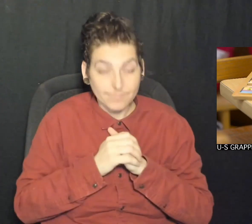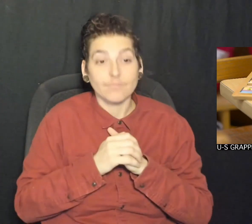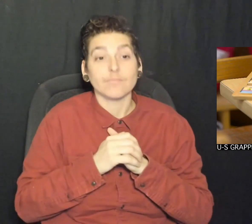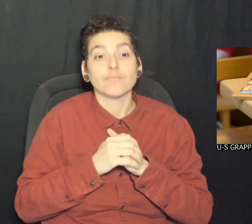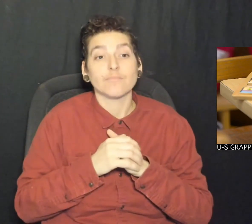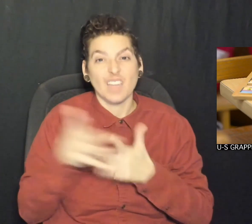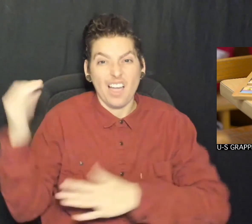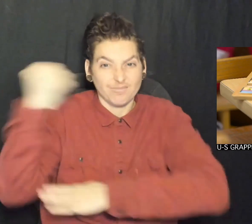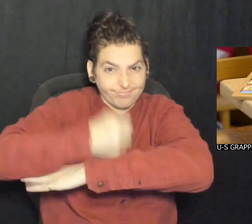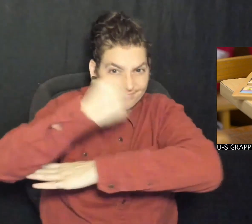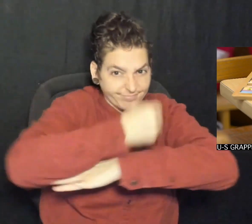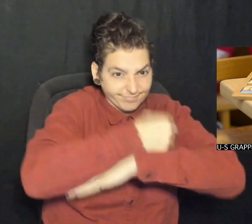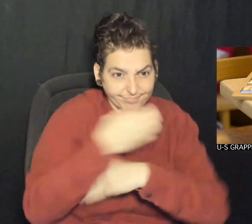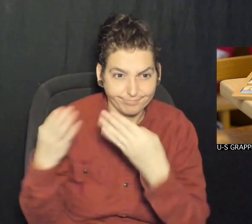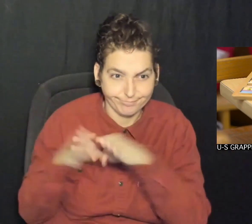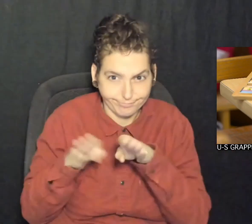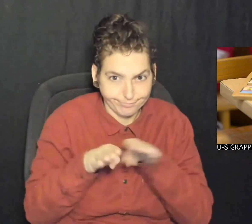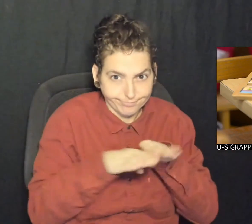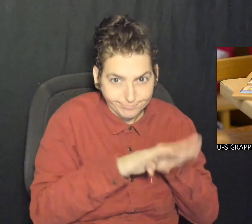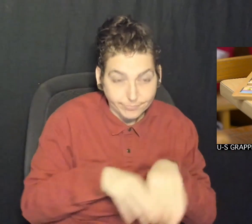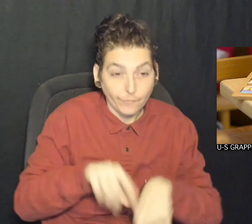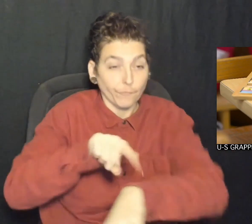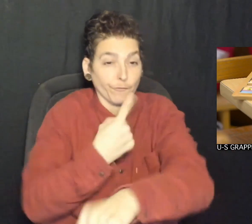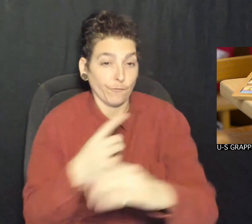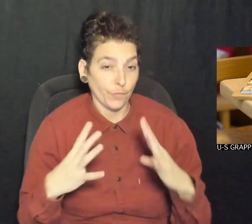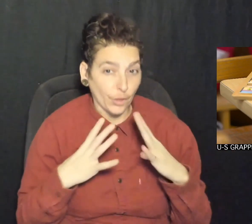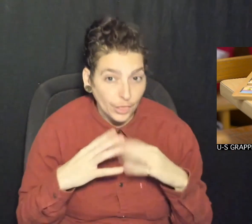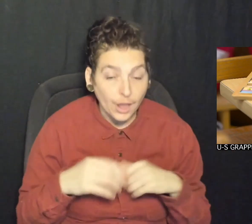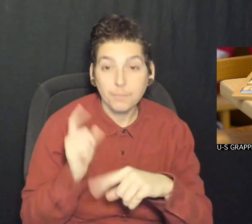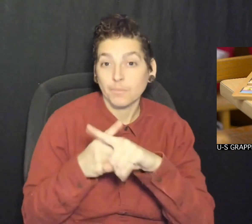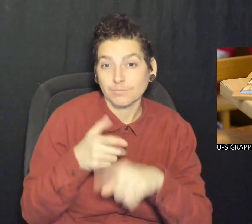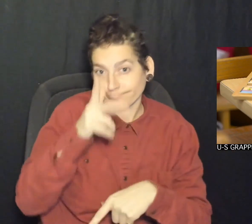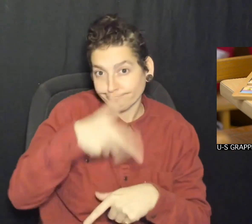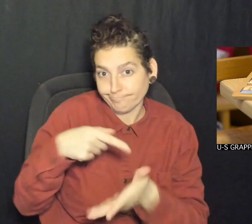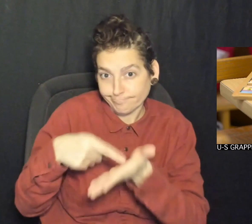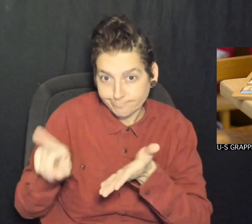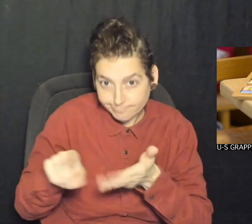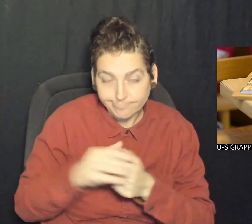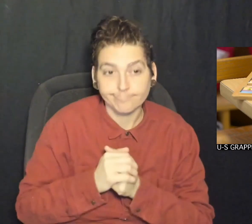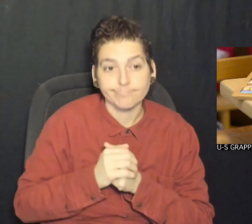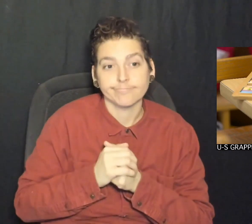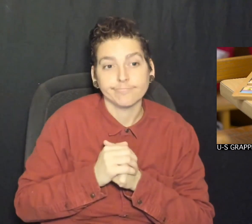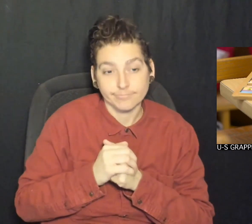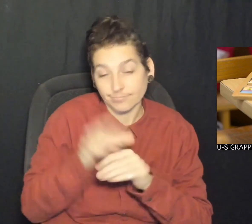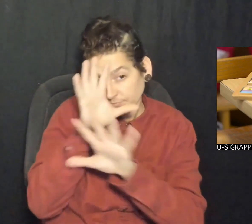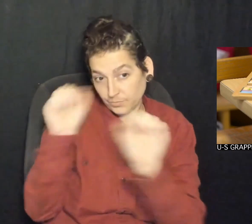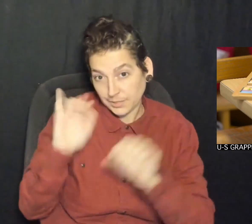have closed and more than 10% of child care workers have left the industry during the